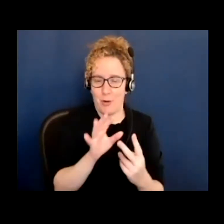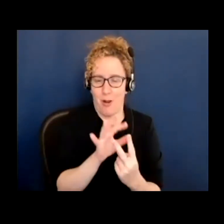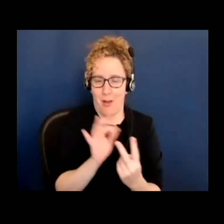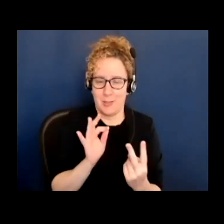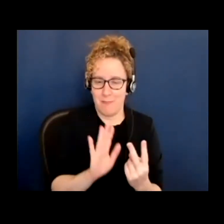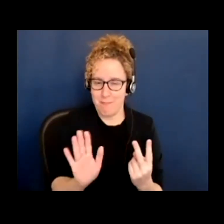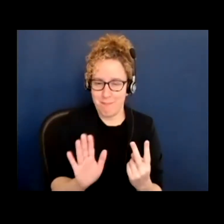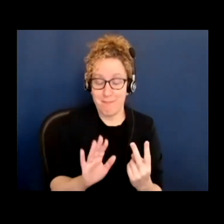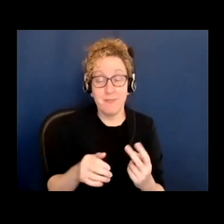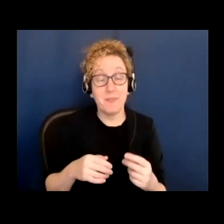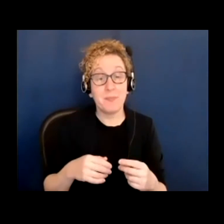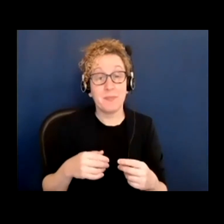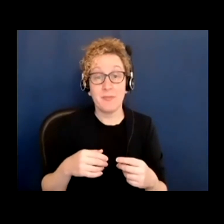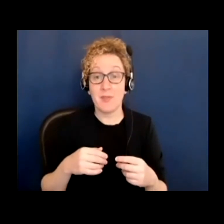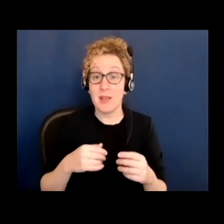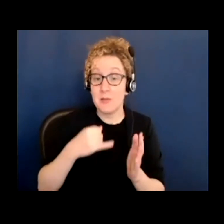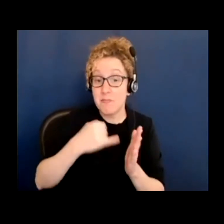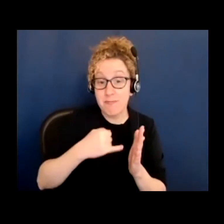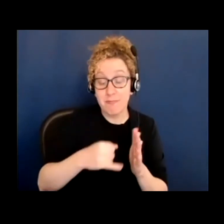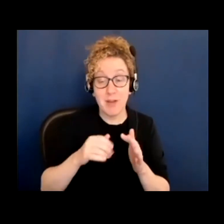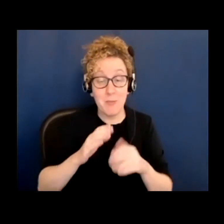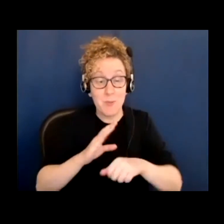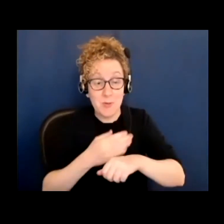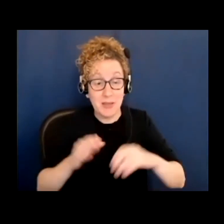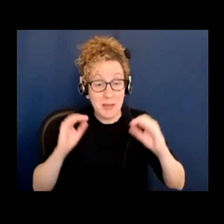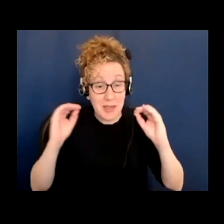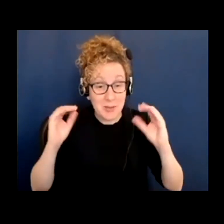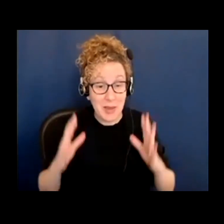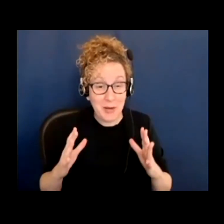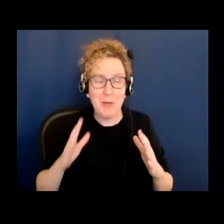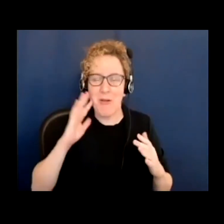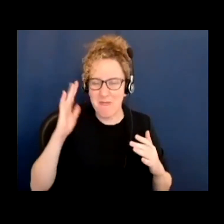As an artivist and music educator she will be able to make a difference using her reach